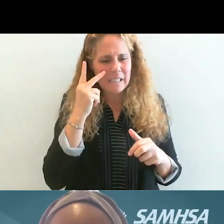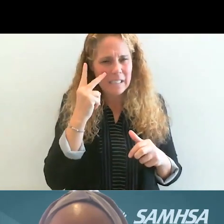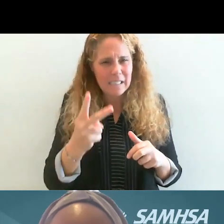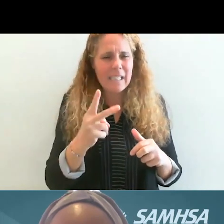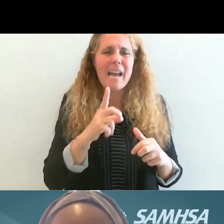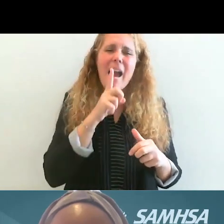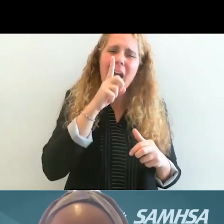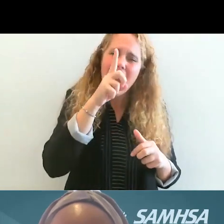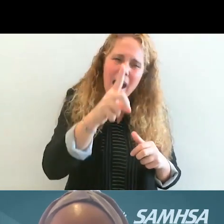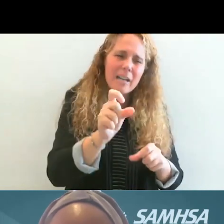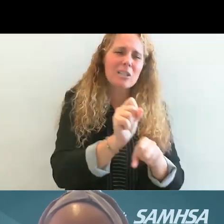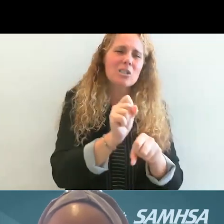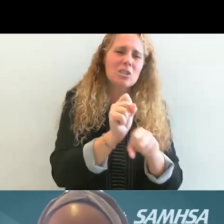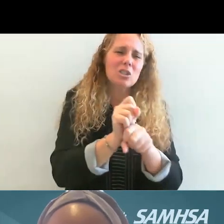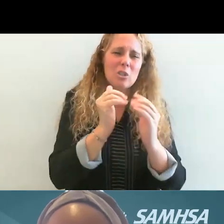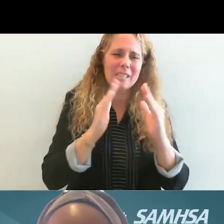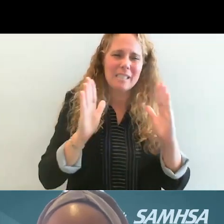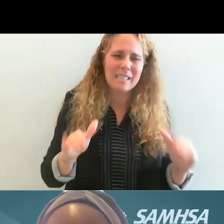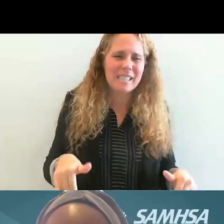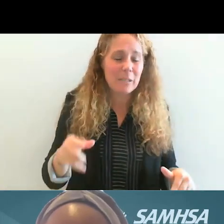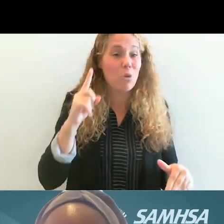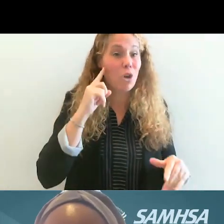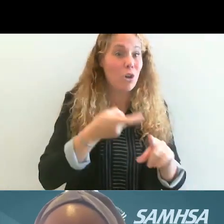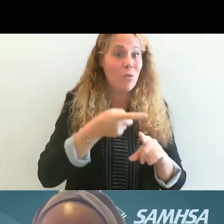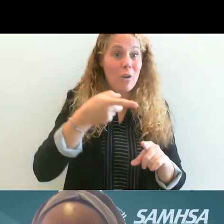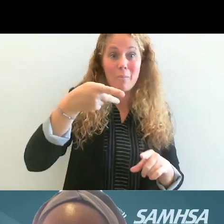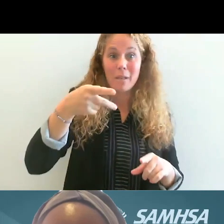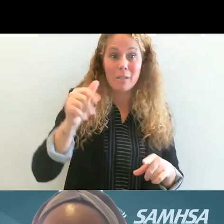SYSTEM AT PLAY THAT WE JUST HEARD TALKING ABOUT THE STATEWIDE